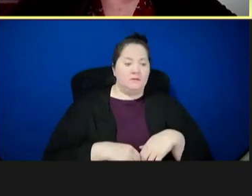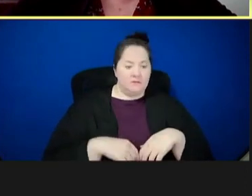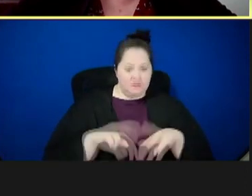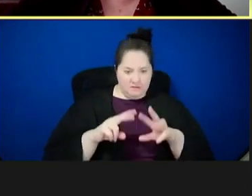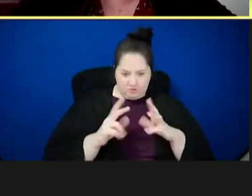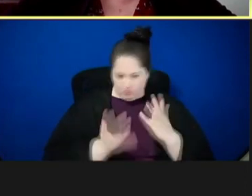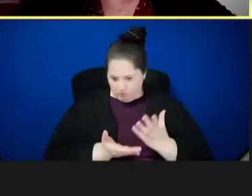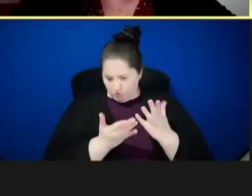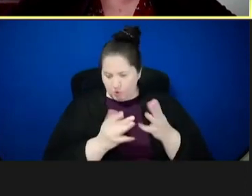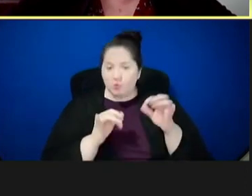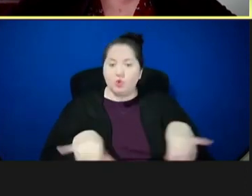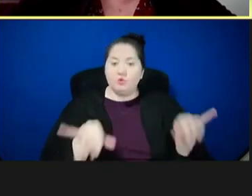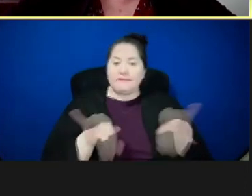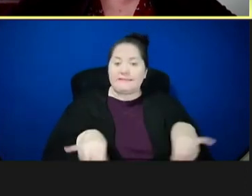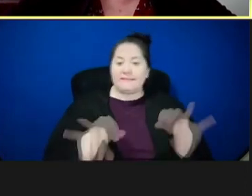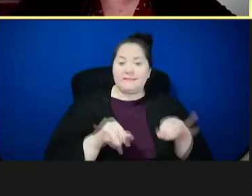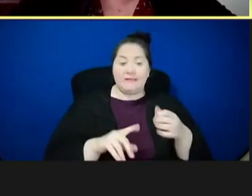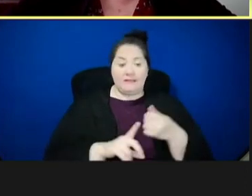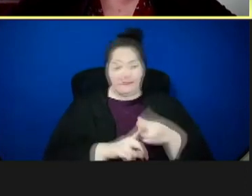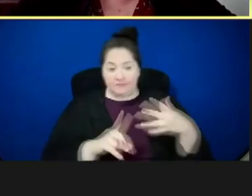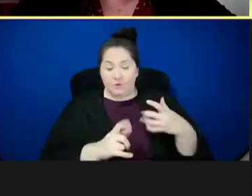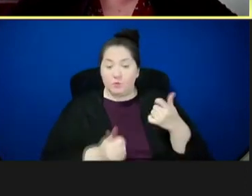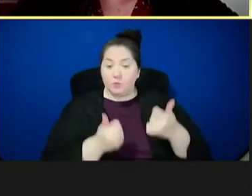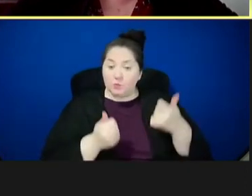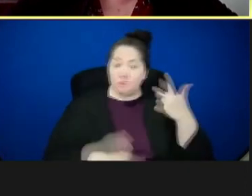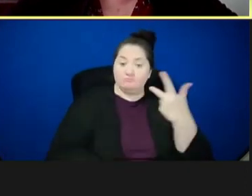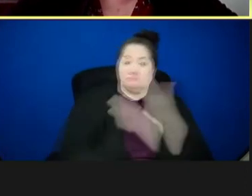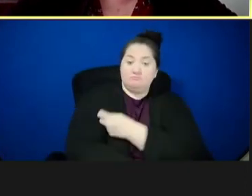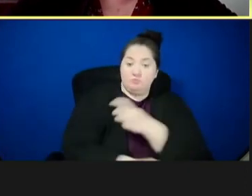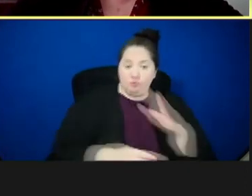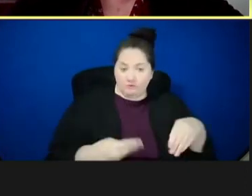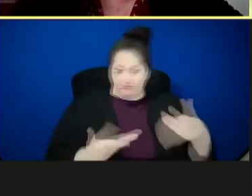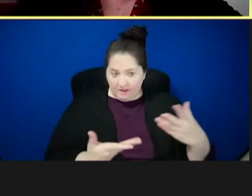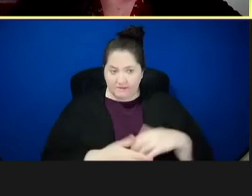and they expanded what vaccines they provided. I can't say how foundational